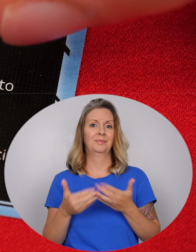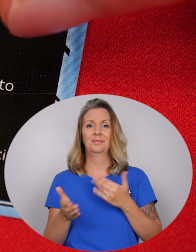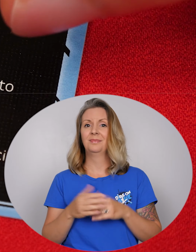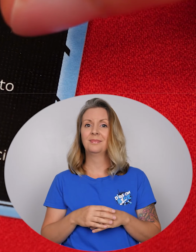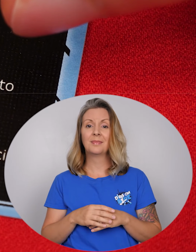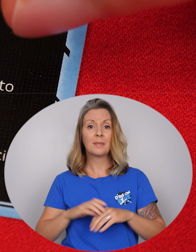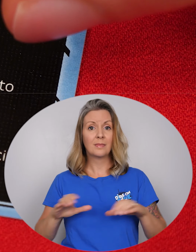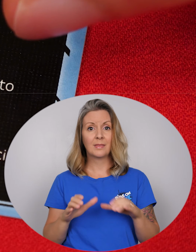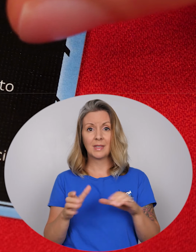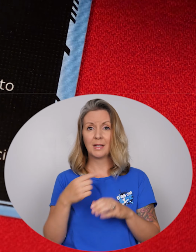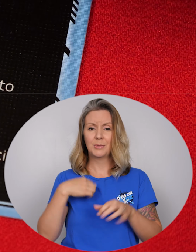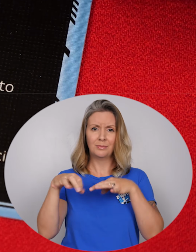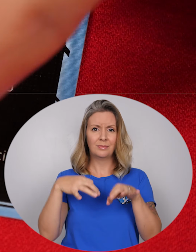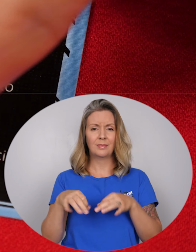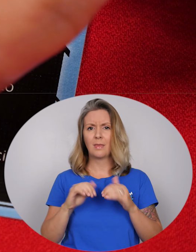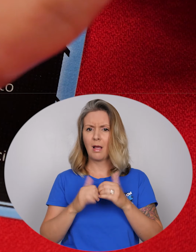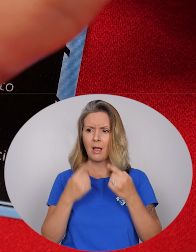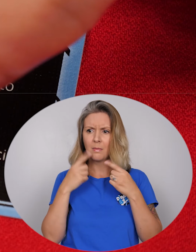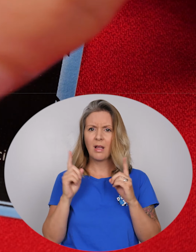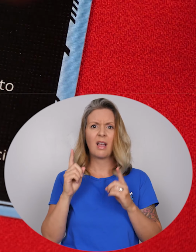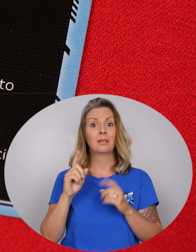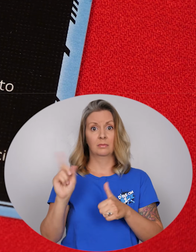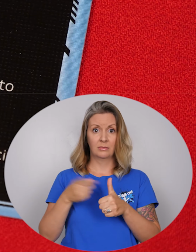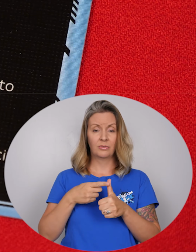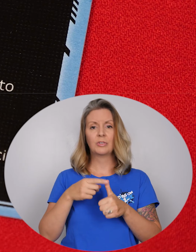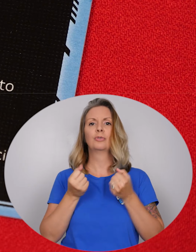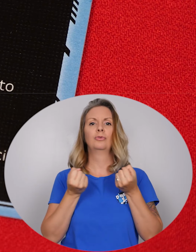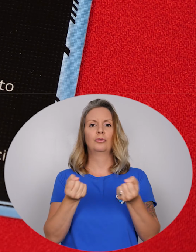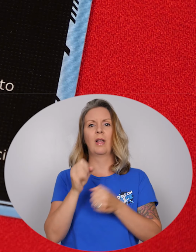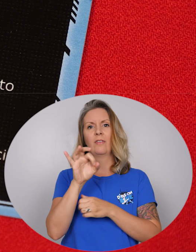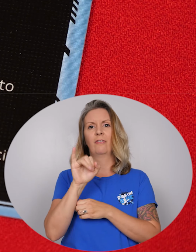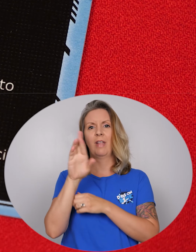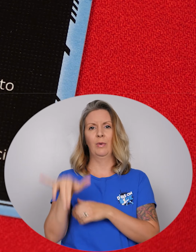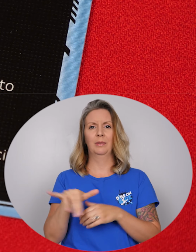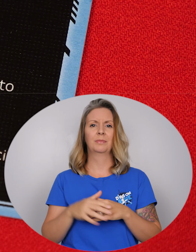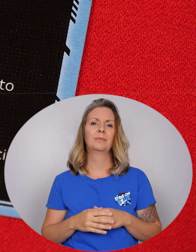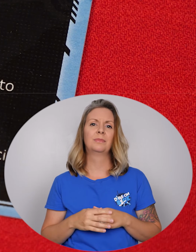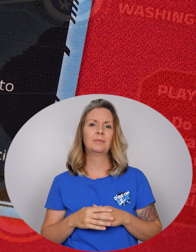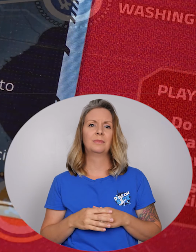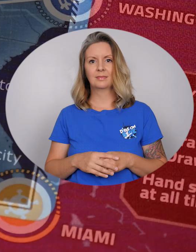times – so let’s go through each of these and see how they work, starting with Drive/Ferry.